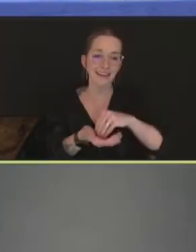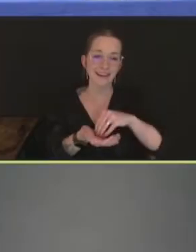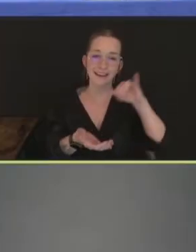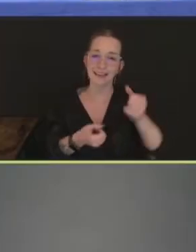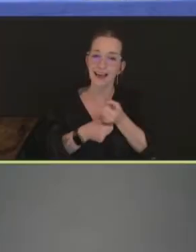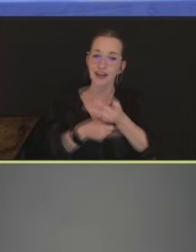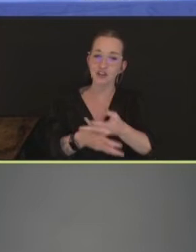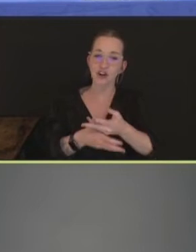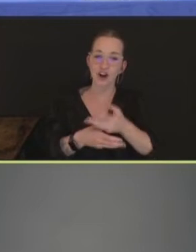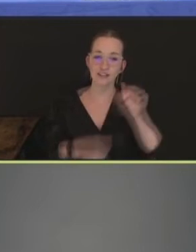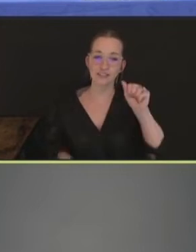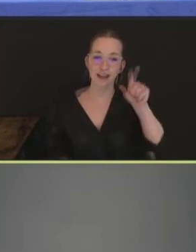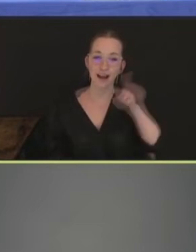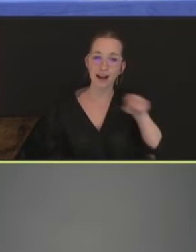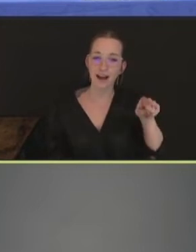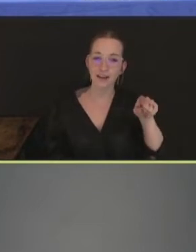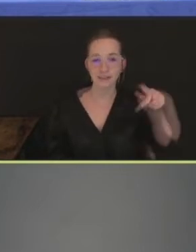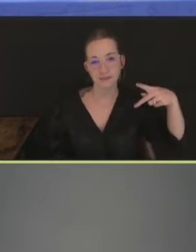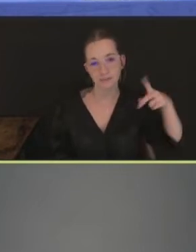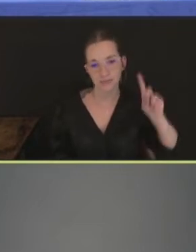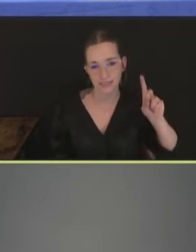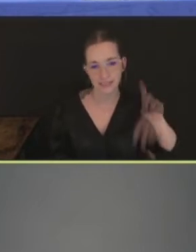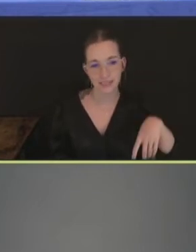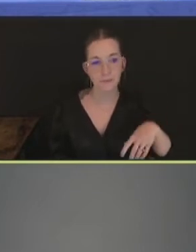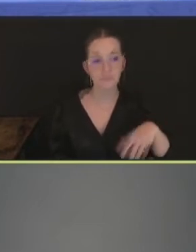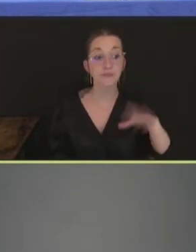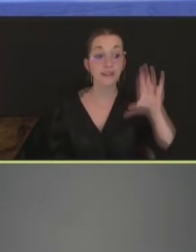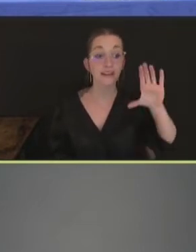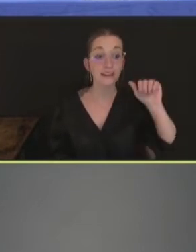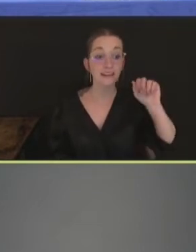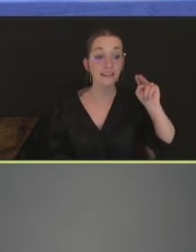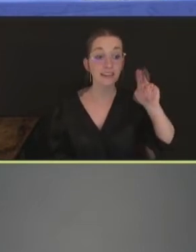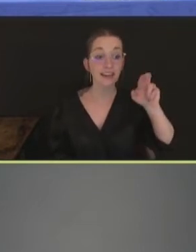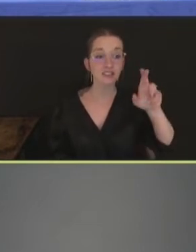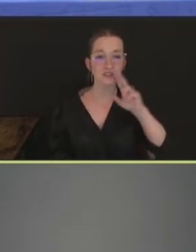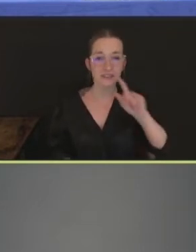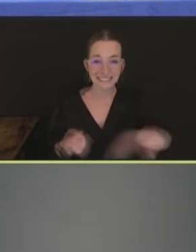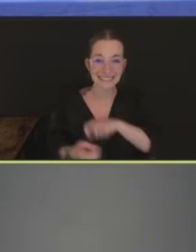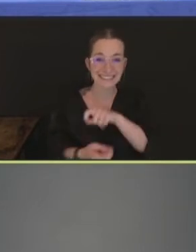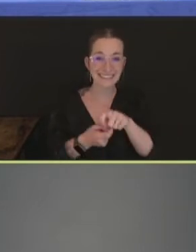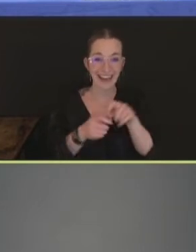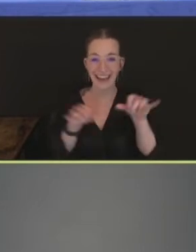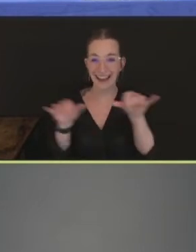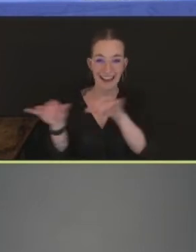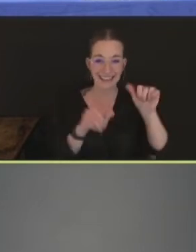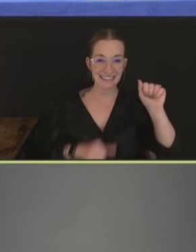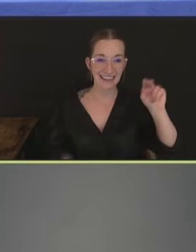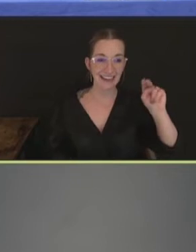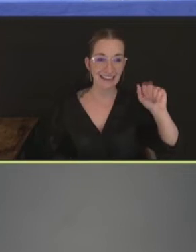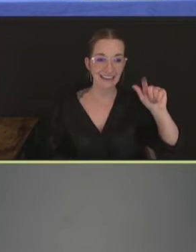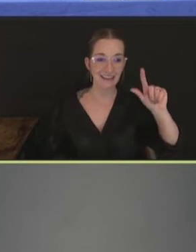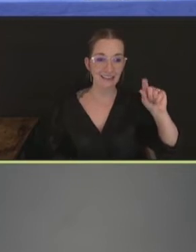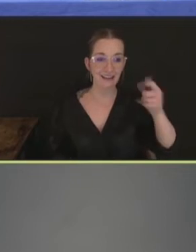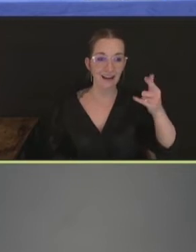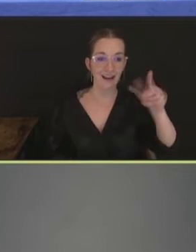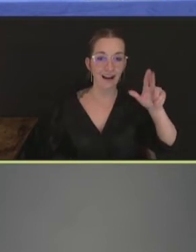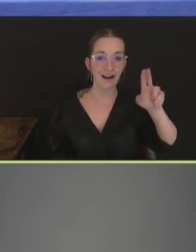And cancer is actually an exact analog of this because cancer is also a disease of aging.